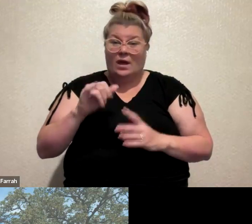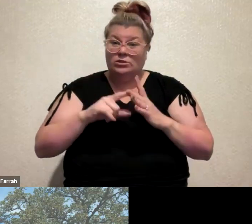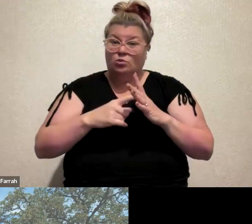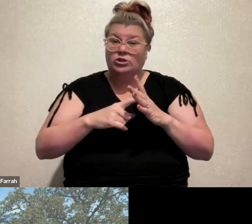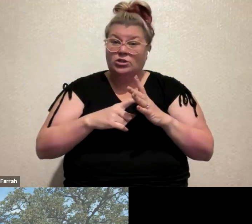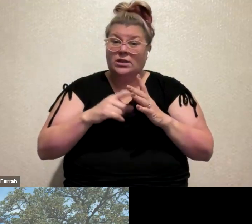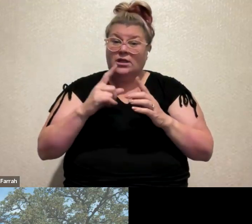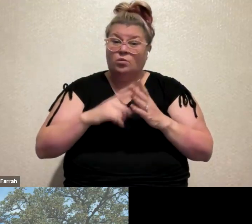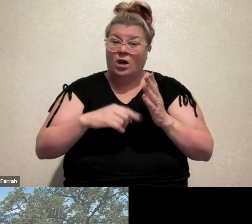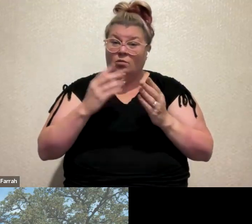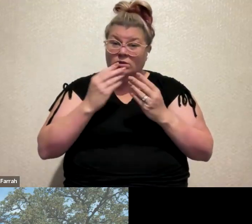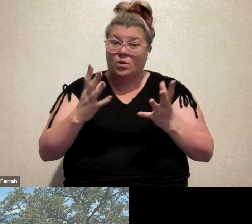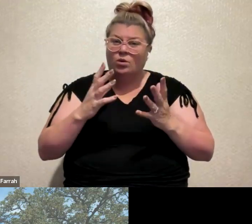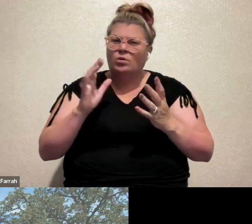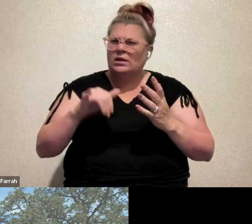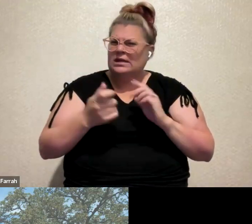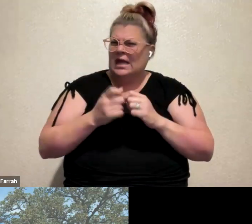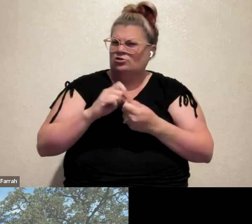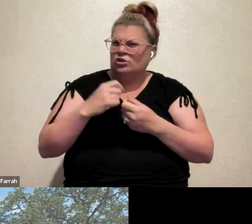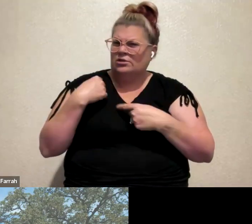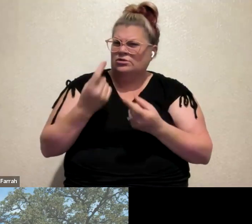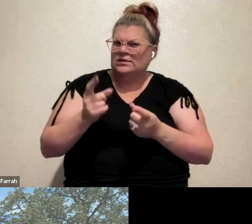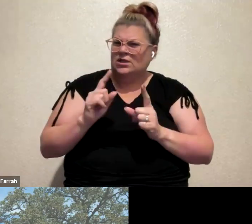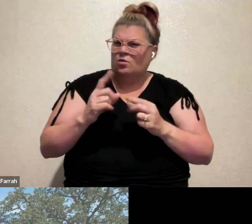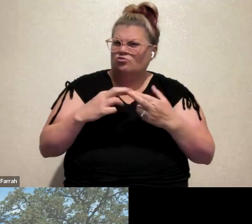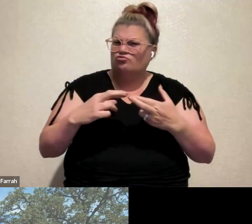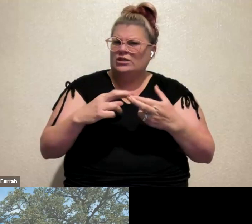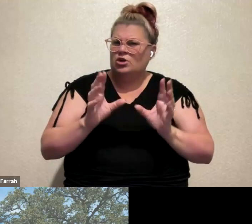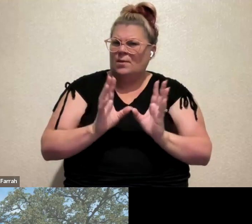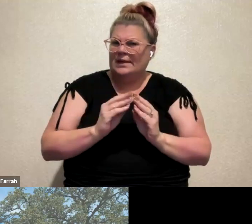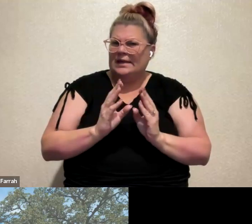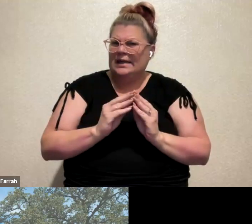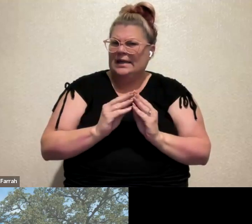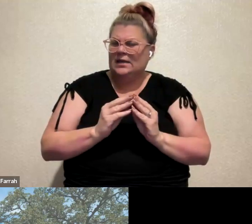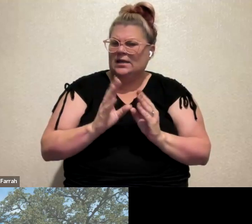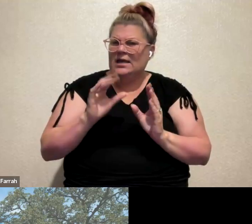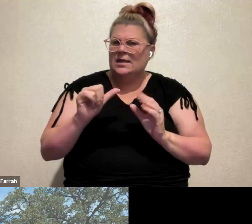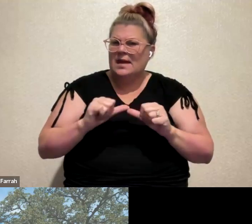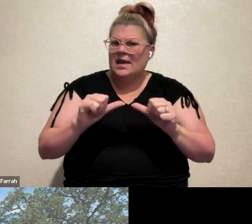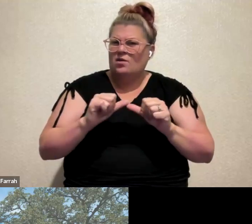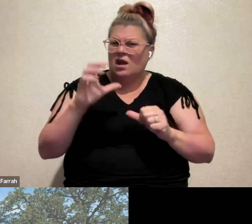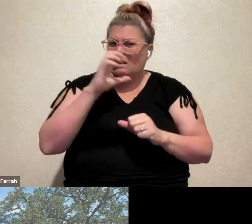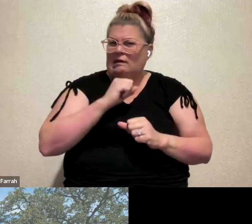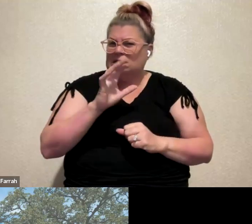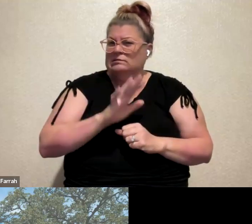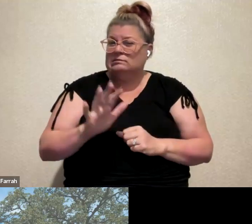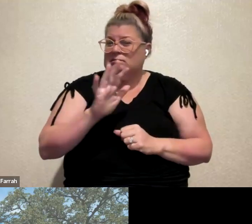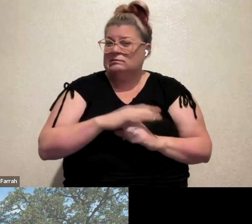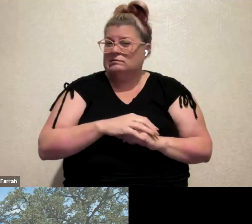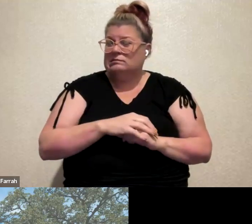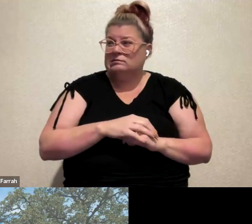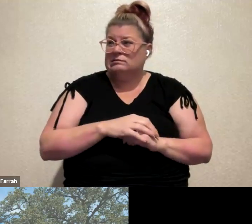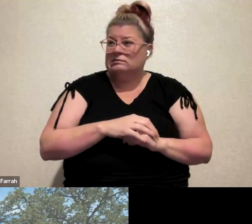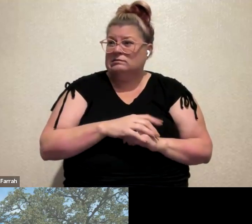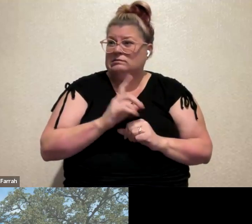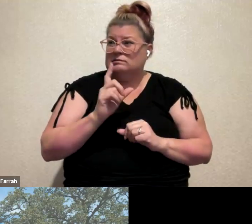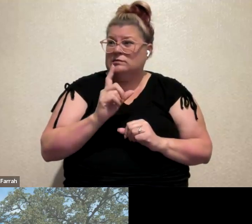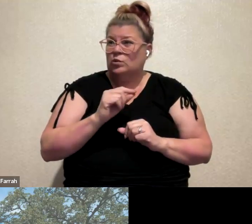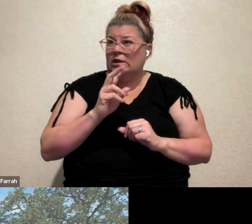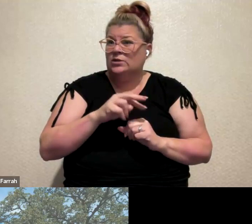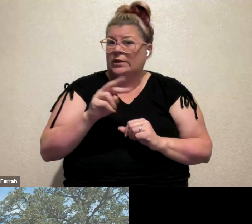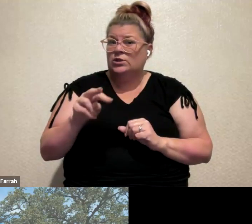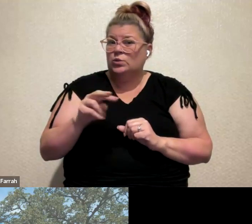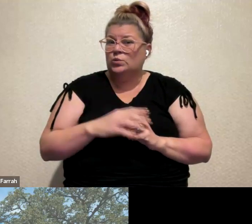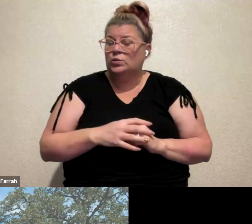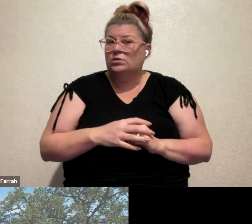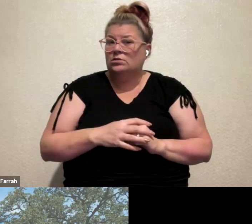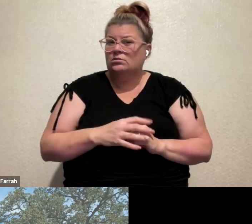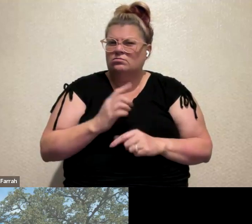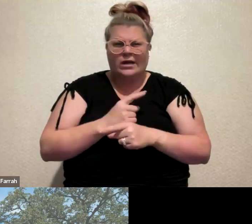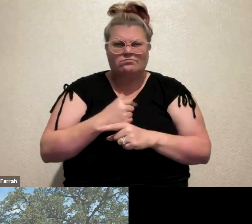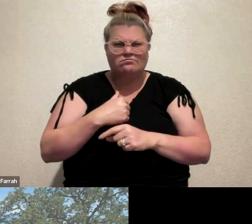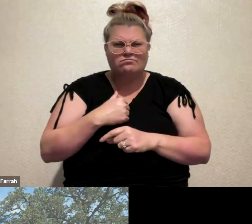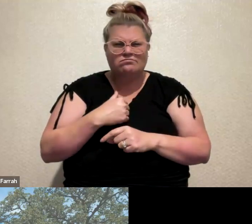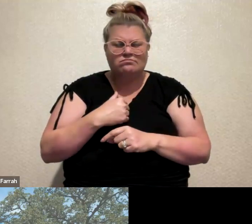or did that change since our regional meeting in the Bay Area? I guess it was in 2022, right? Yeah,